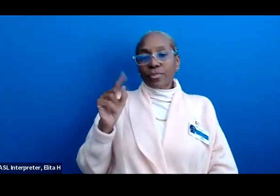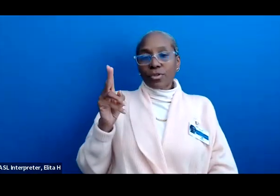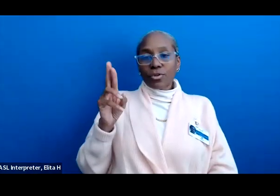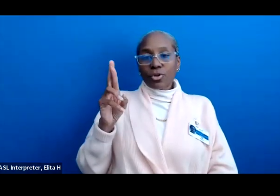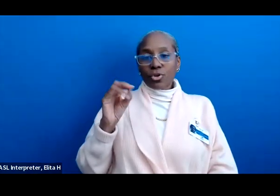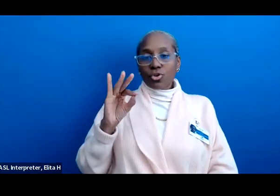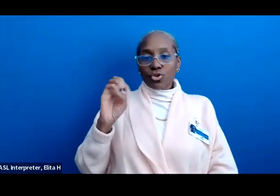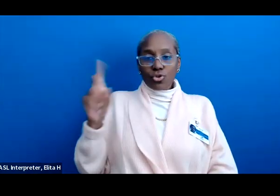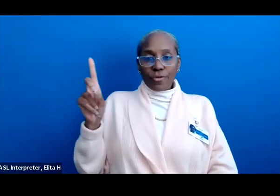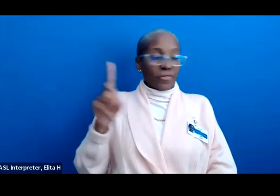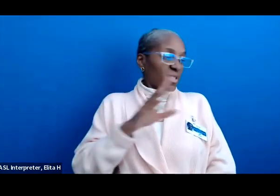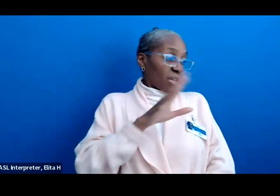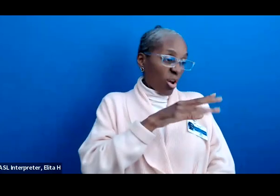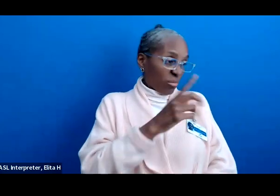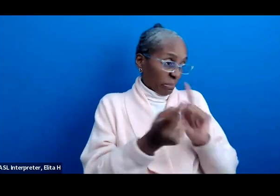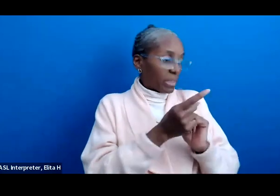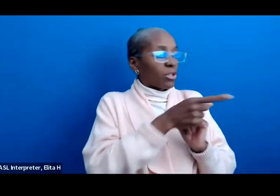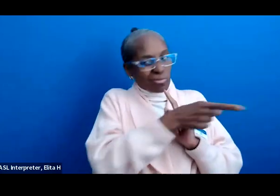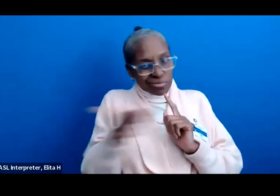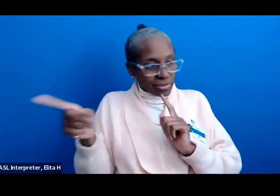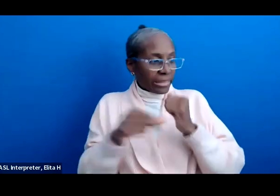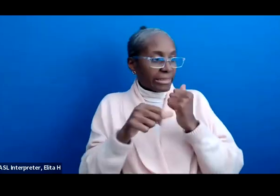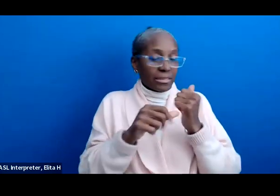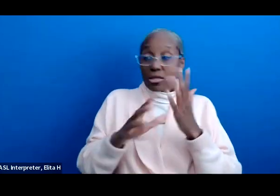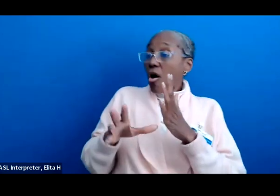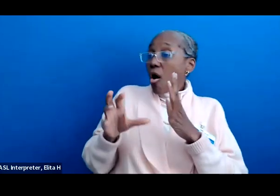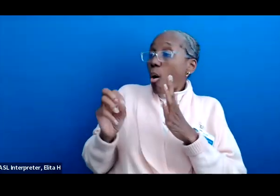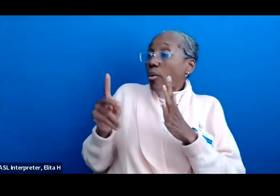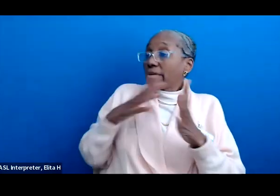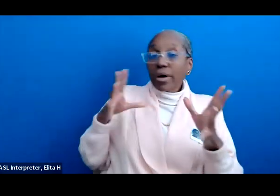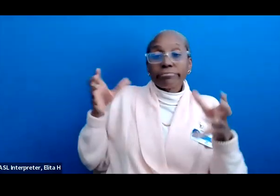thank you very much because they're the ones who are assembling the